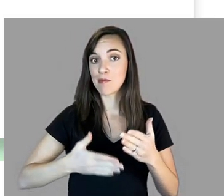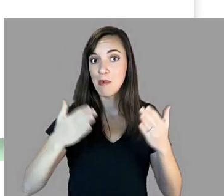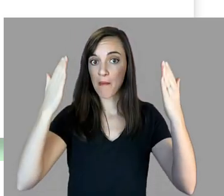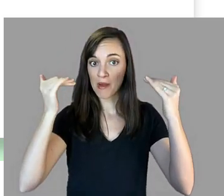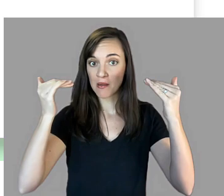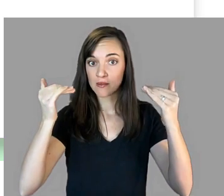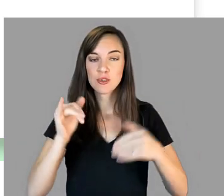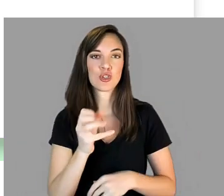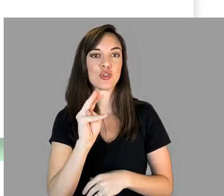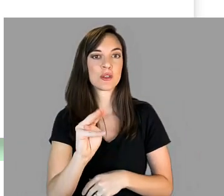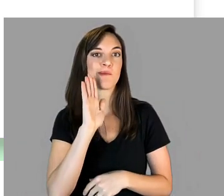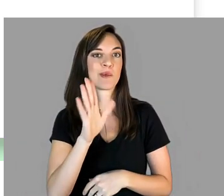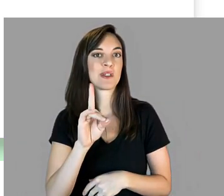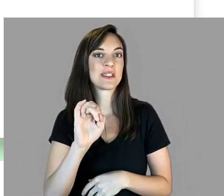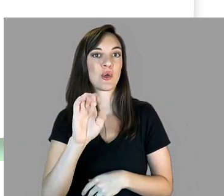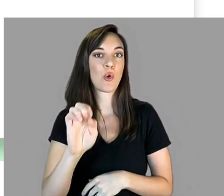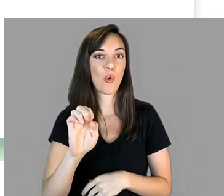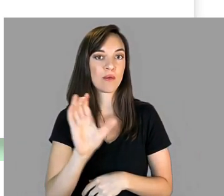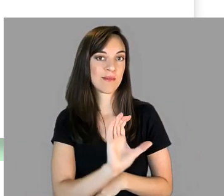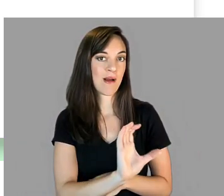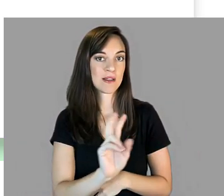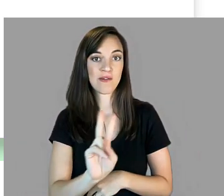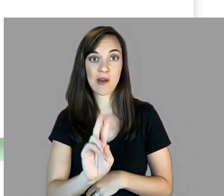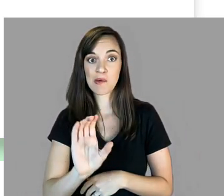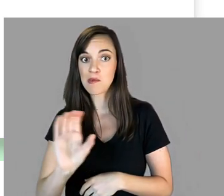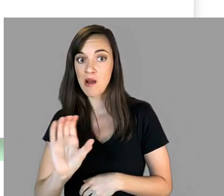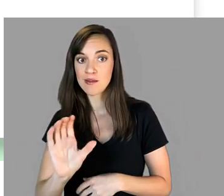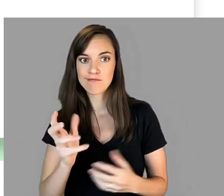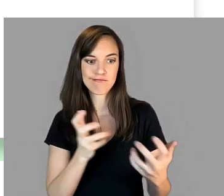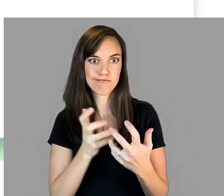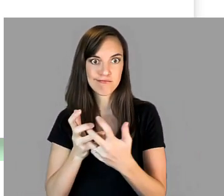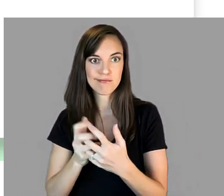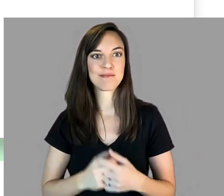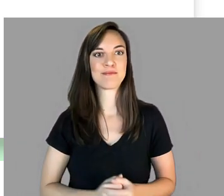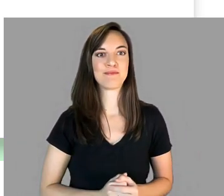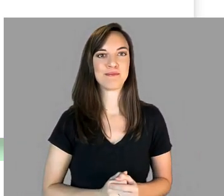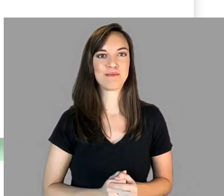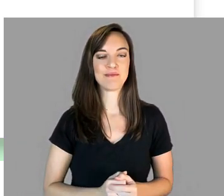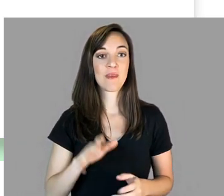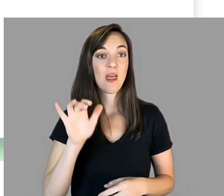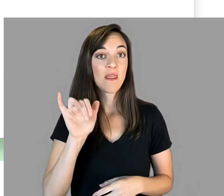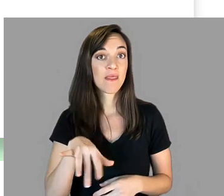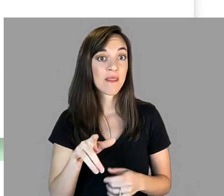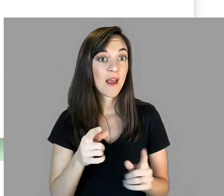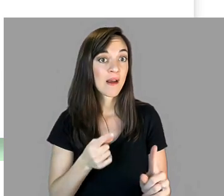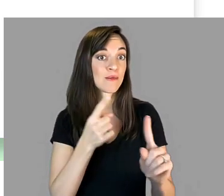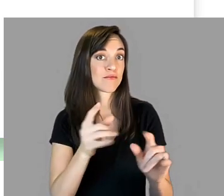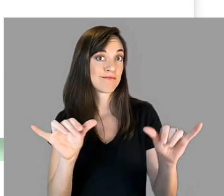and the expected outcome of Jim will be able to "decode consonant-vowel-consonant (CVC) combinations”